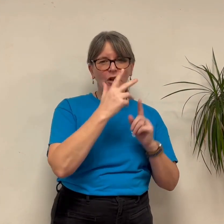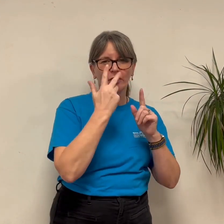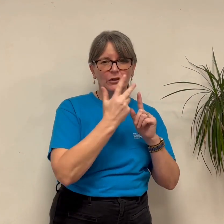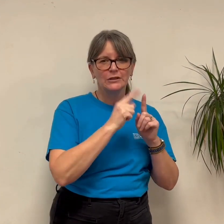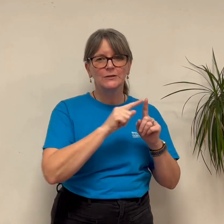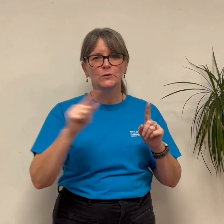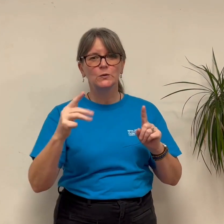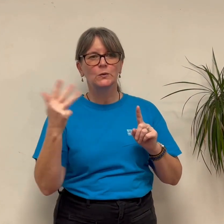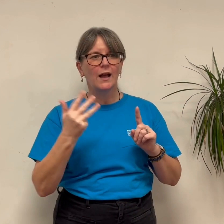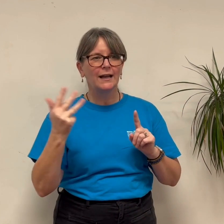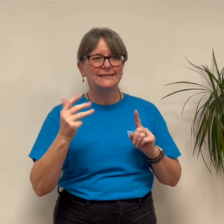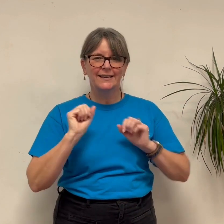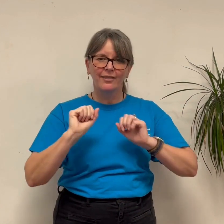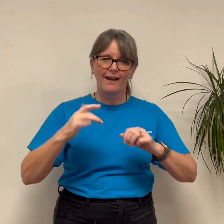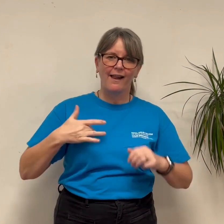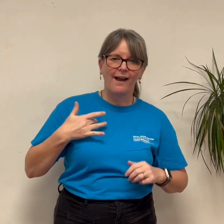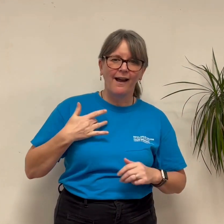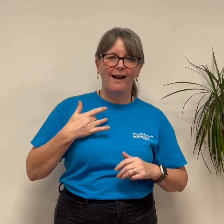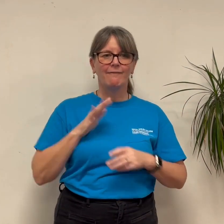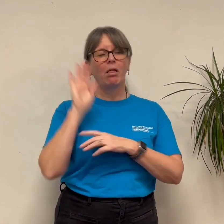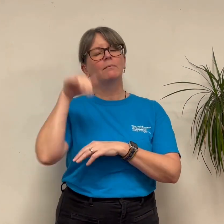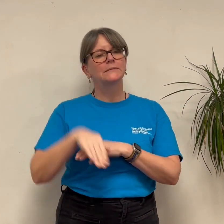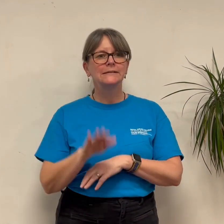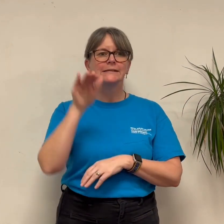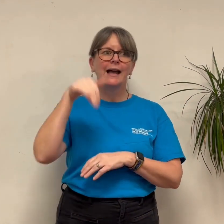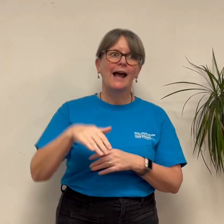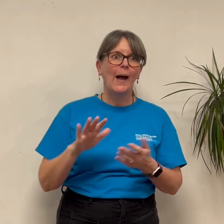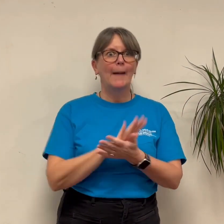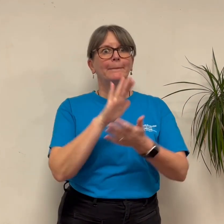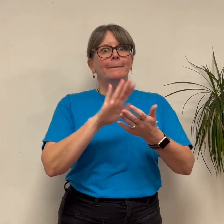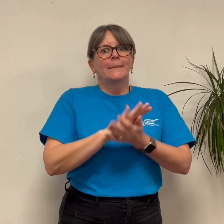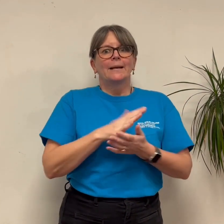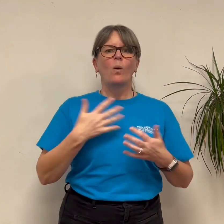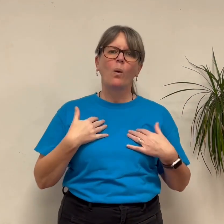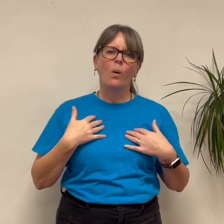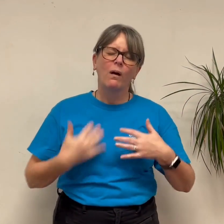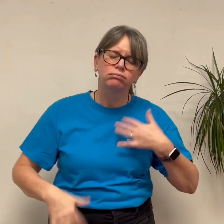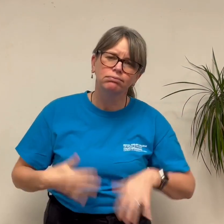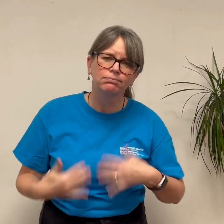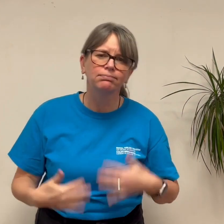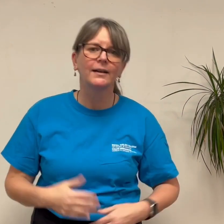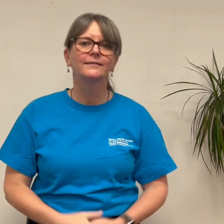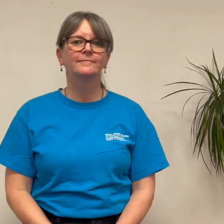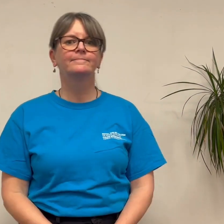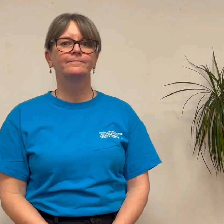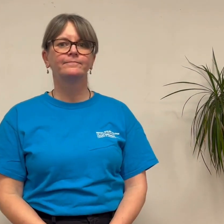to the joy and pain of the teenage years